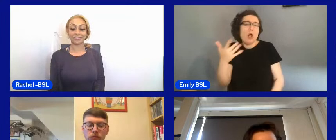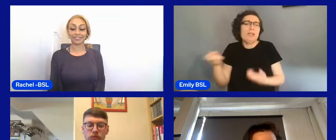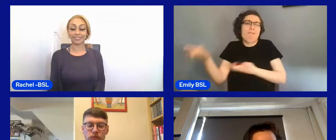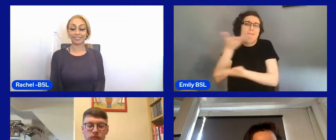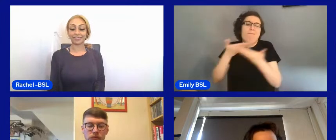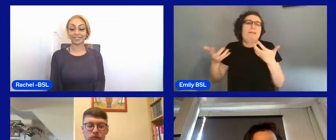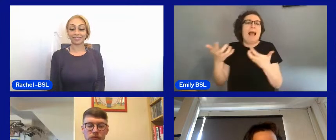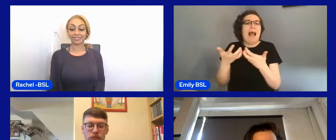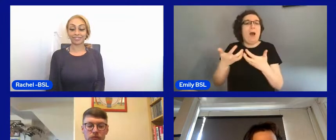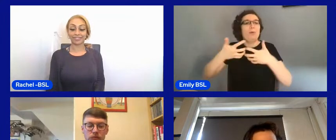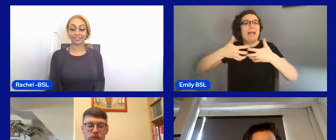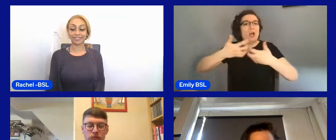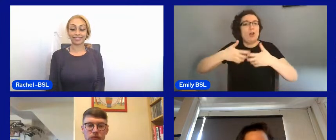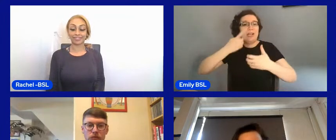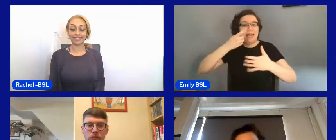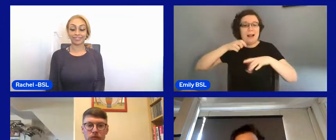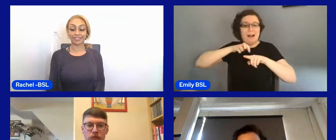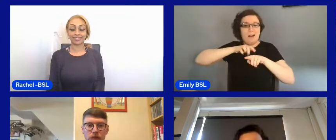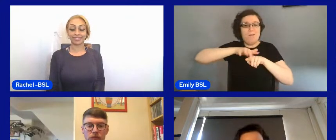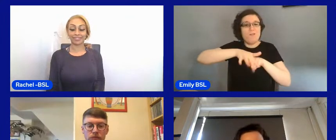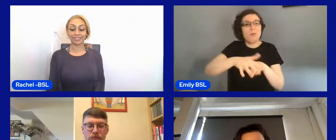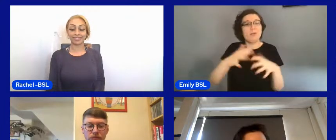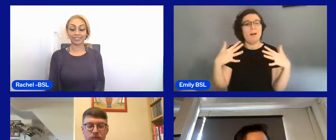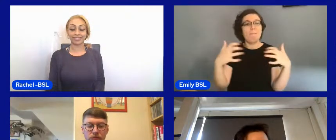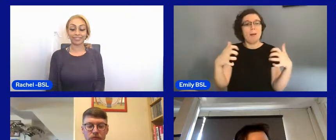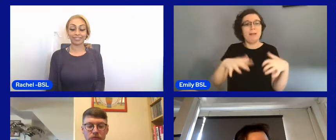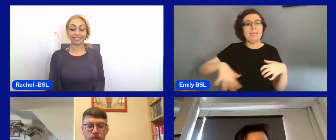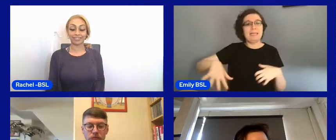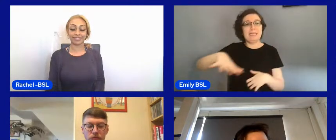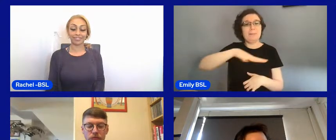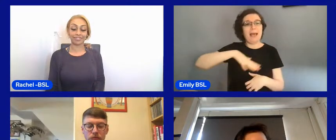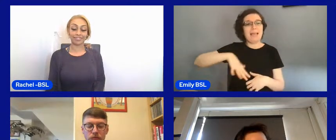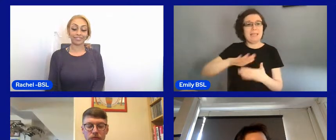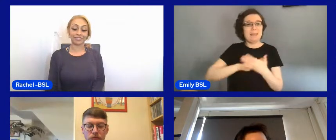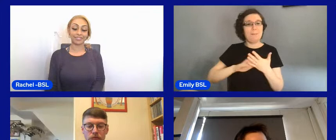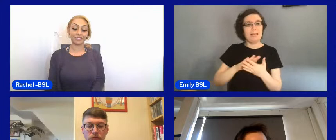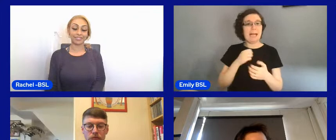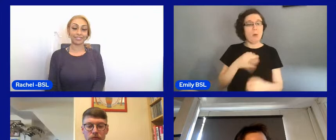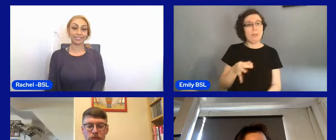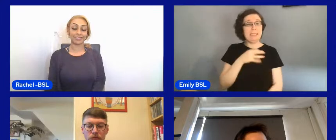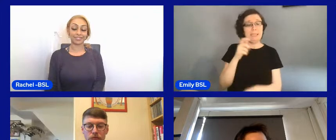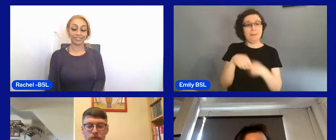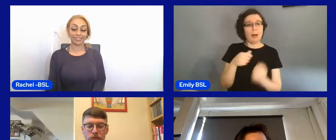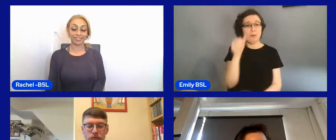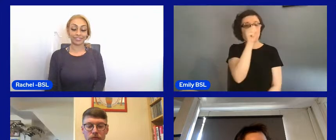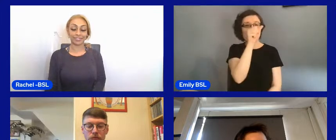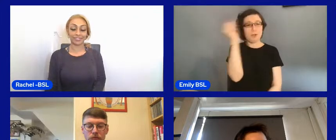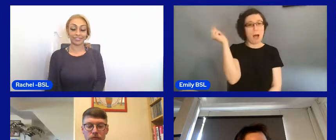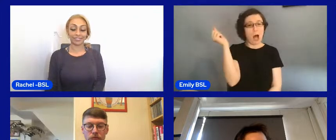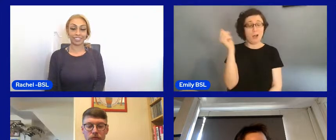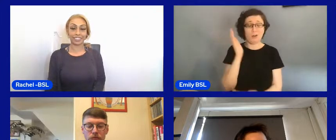talk about how technology can be interjected into our public spaces and somehow that would make our cities smart.